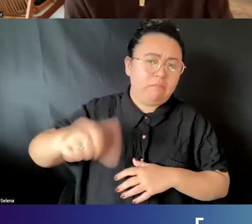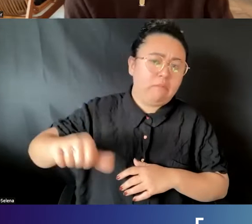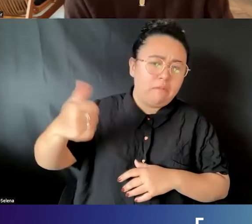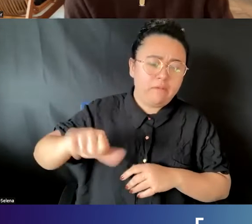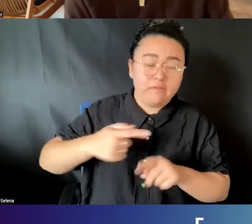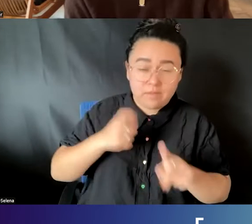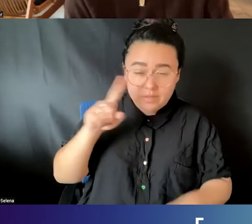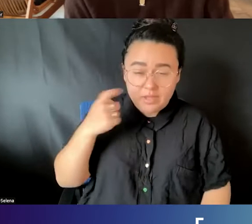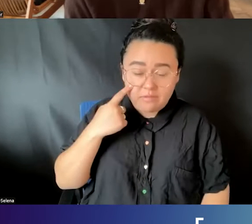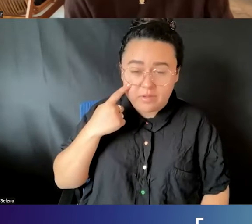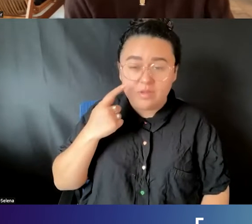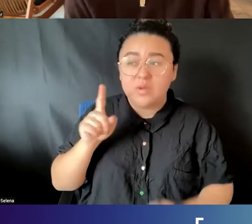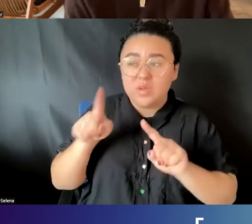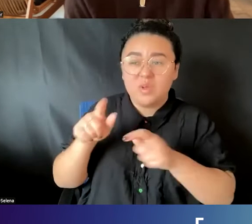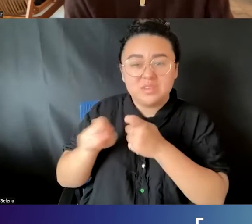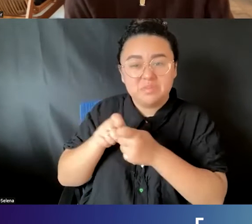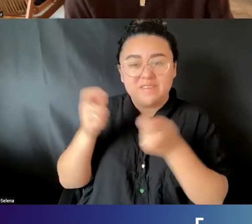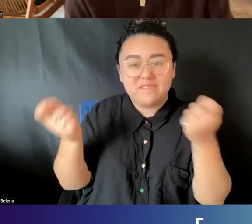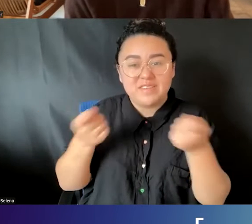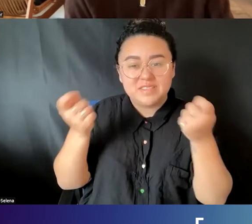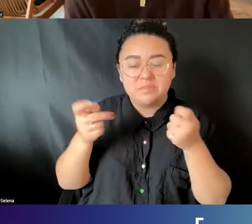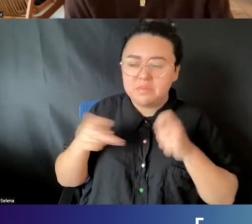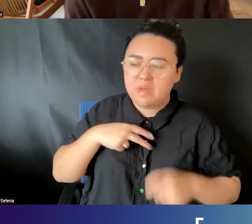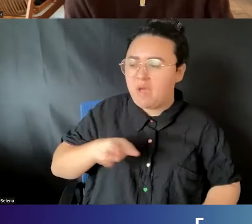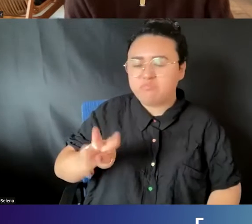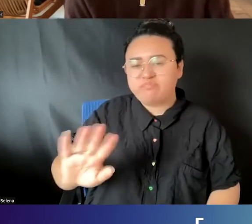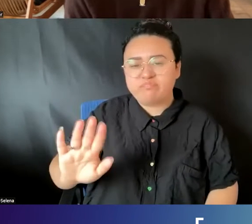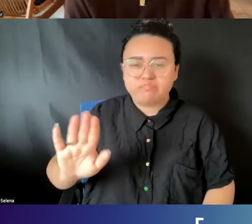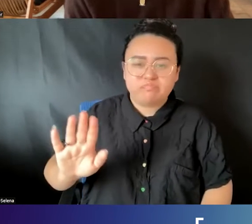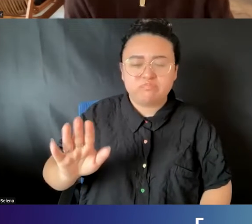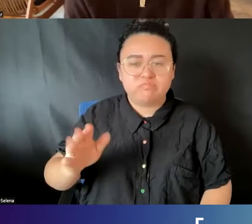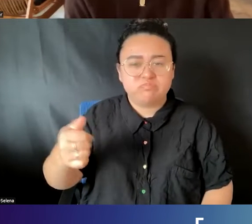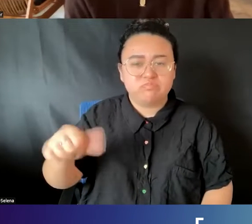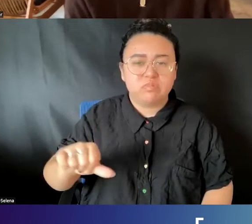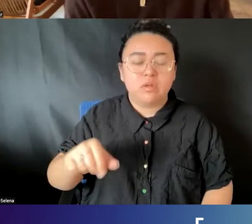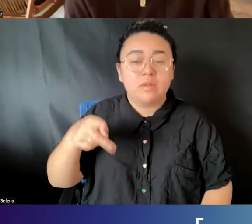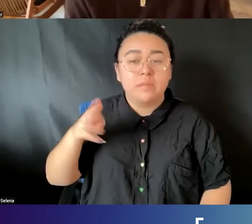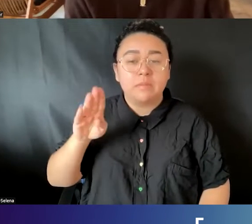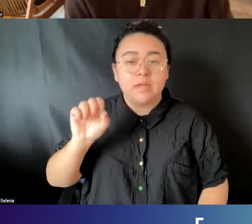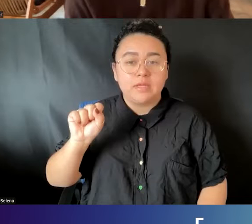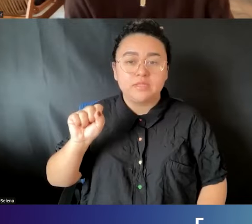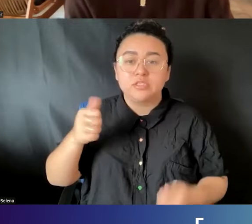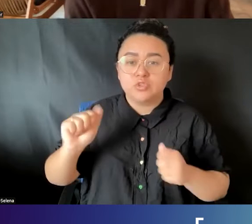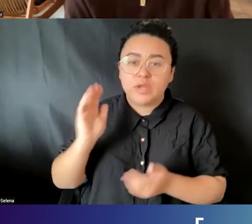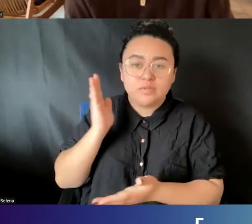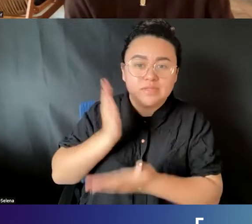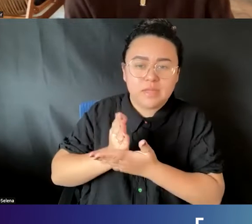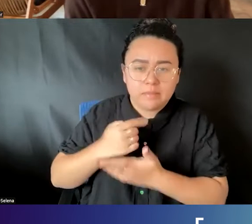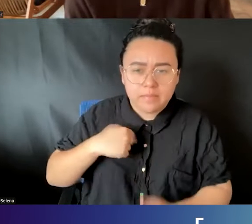When we would go to certain festivals and when we got our PBS deal, they actually tried to thwart that. And so